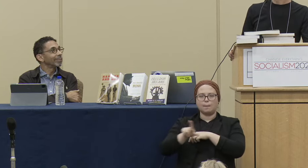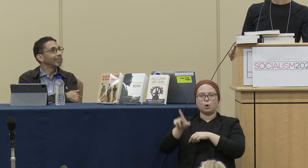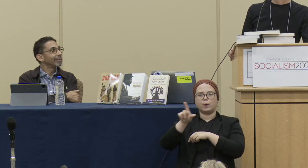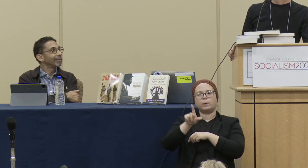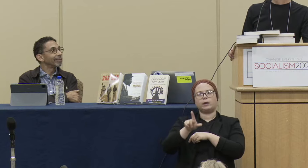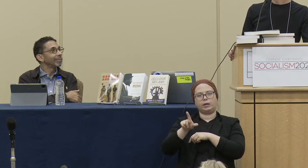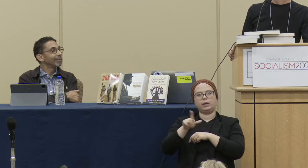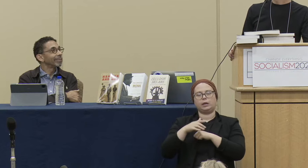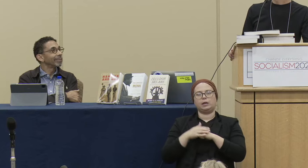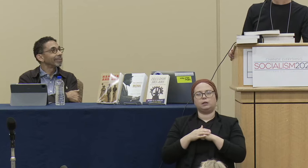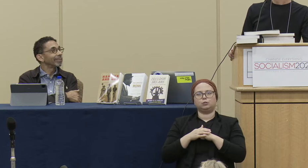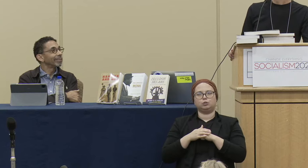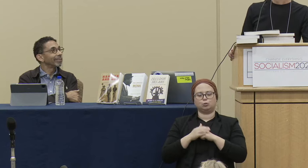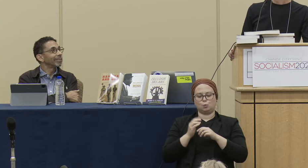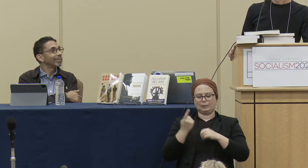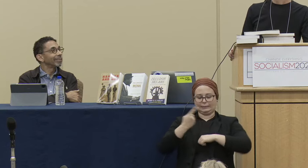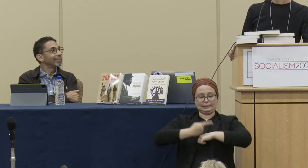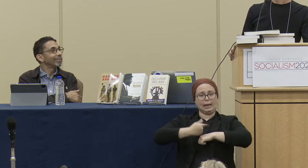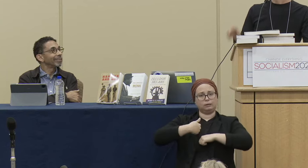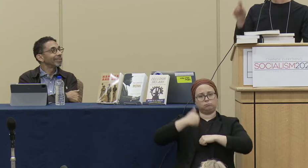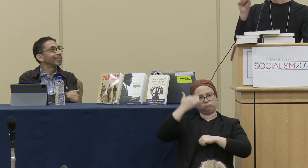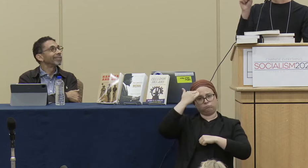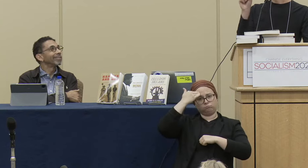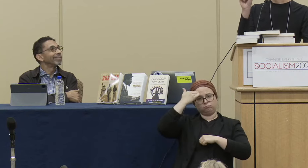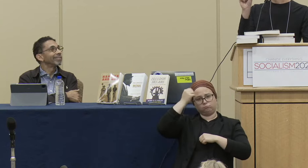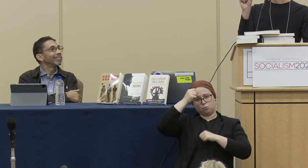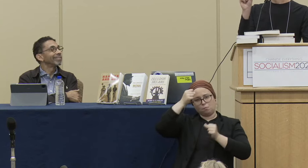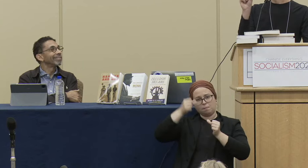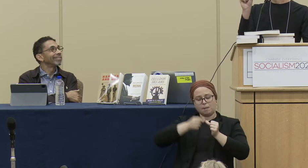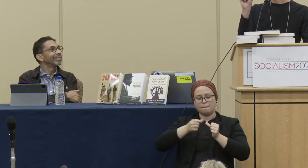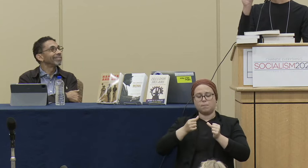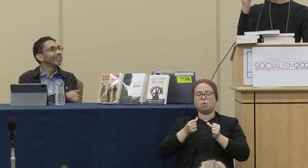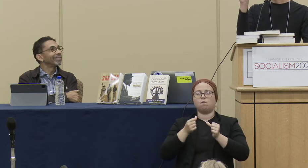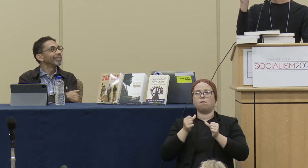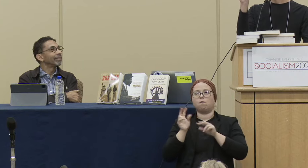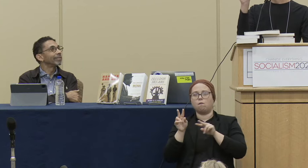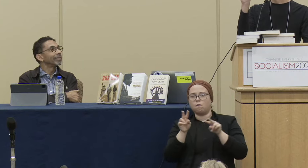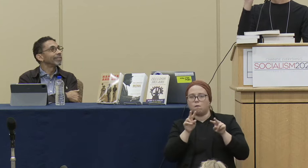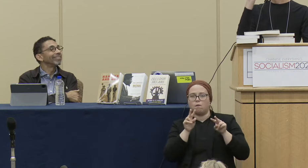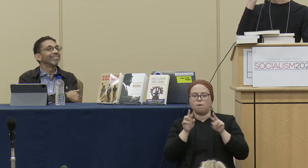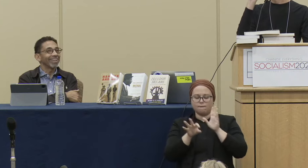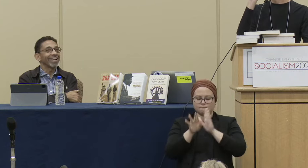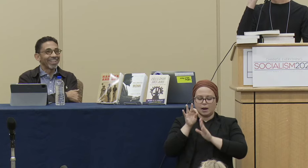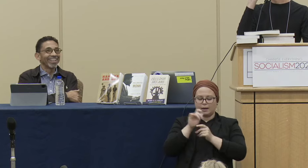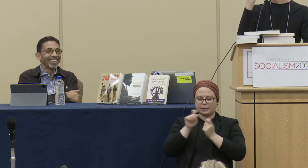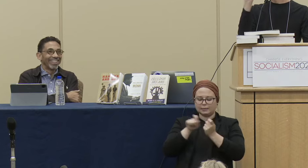library, you know, and these were the days when -- this is very familiar to me, going through and discovering a